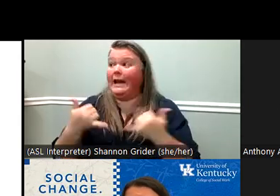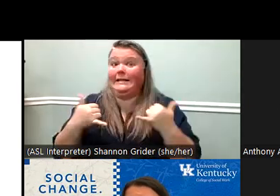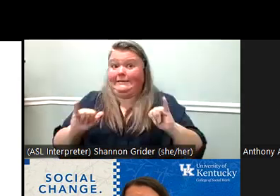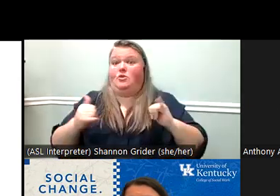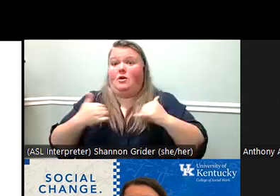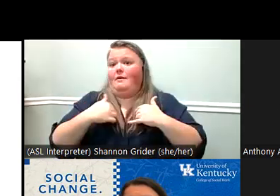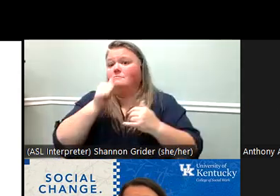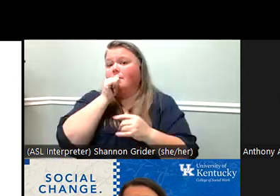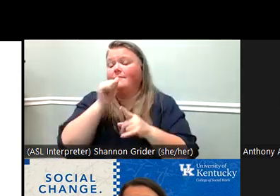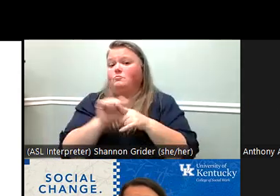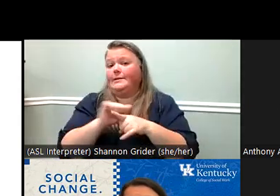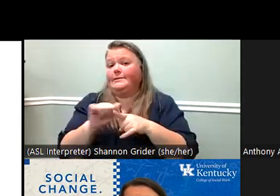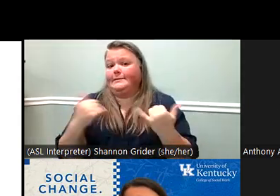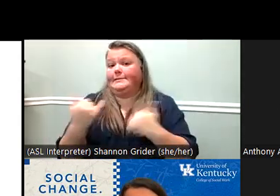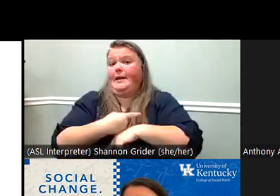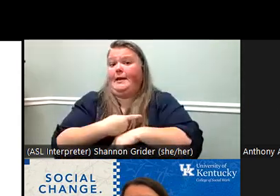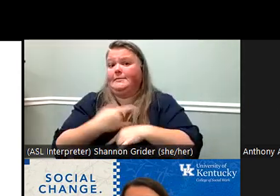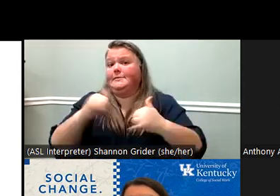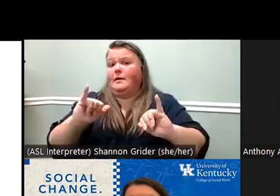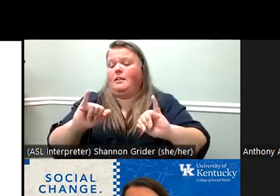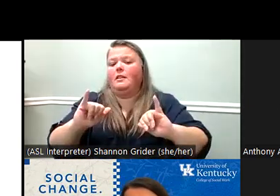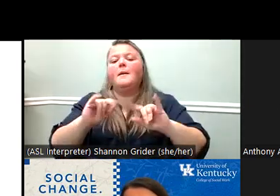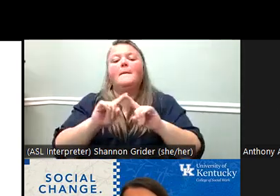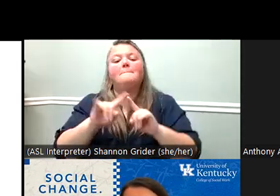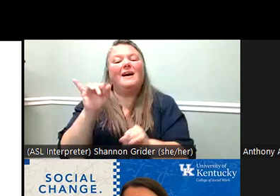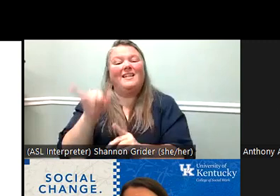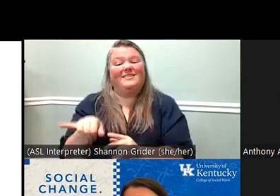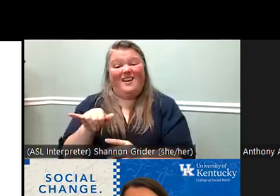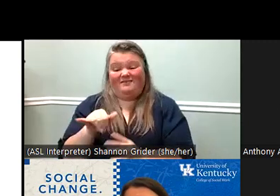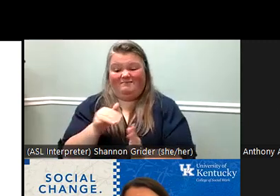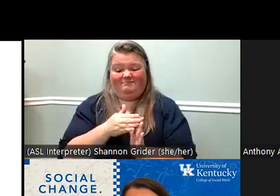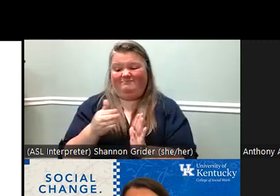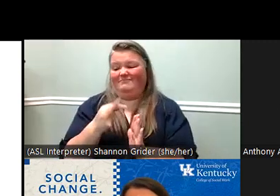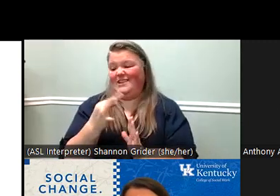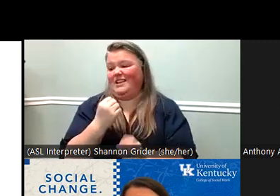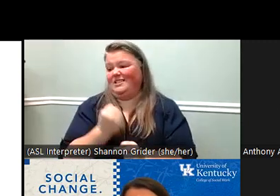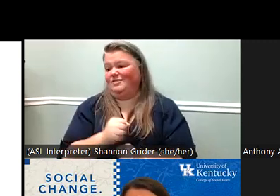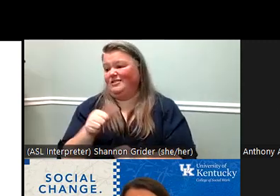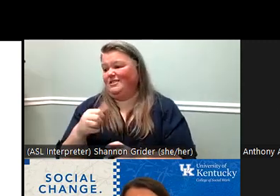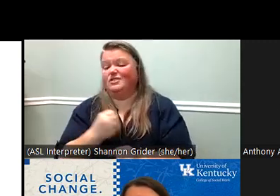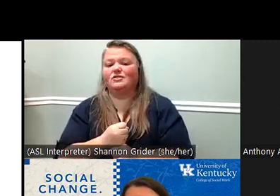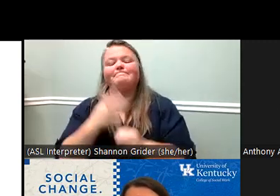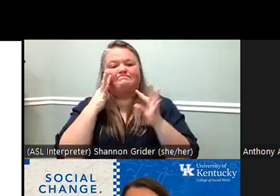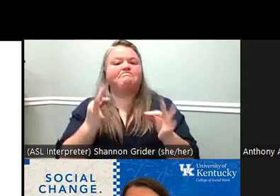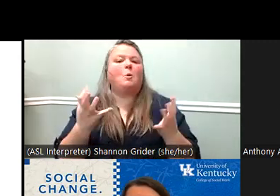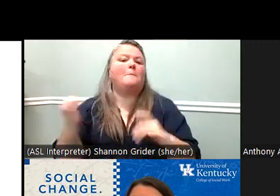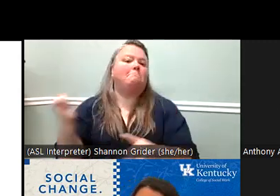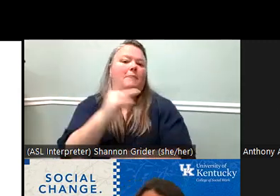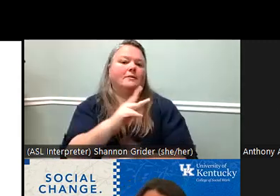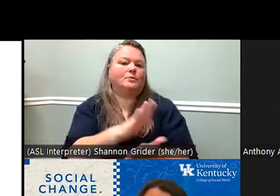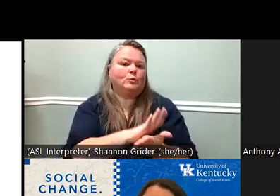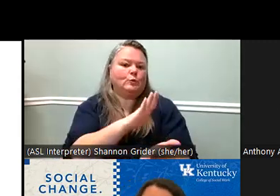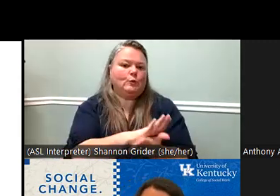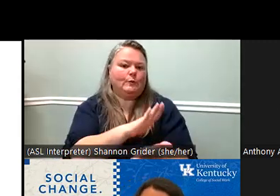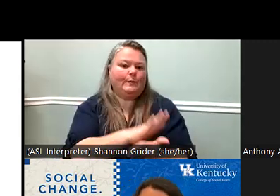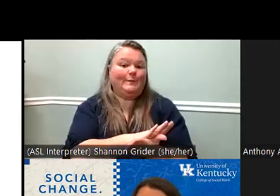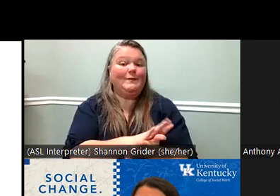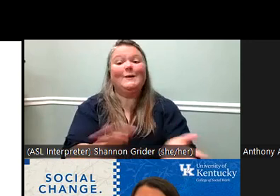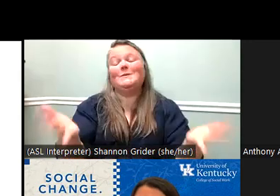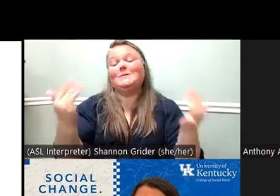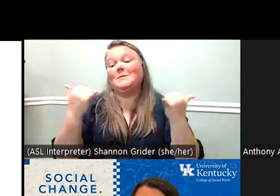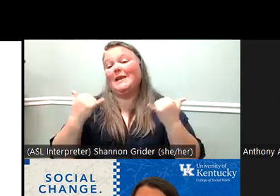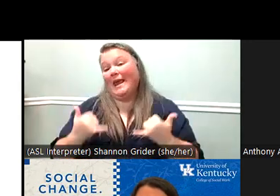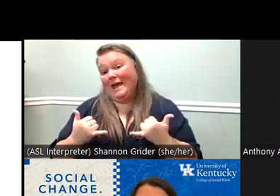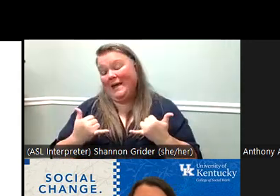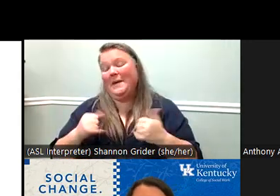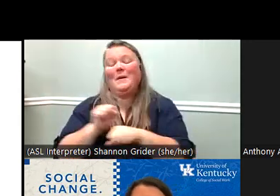DID INDIVIDUAL AND FAMILY COUNSELING AND DID I THAT FOR NINE YEARS, AND THEN OPENED UP A PRIVATE PRACTICE WHERE I CONTINUED WITH INDIVIDUAL AND FAMILY COUNSELING AND